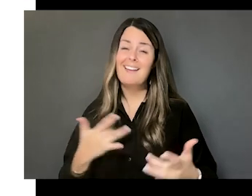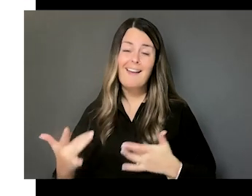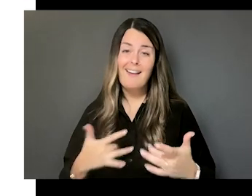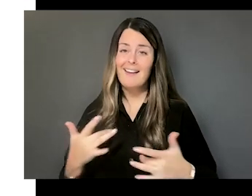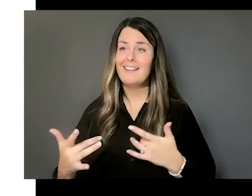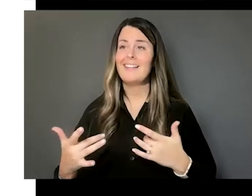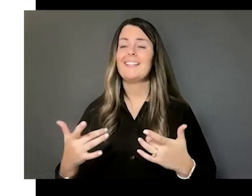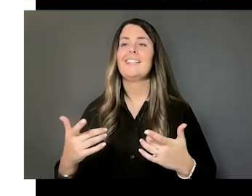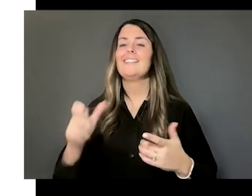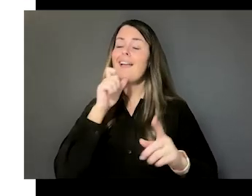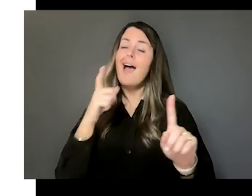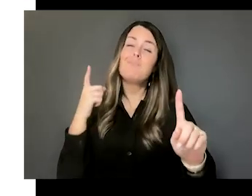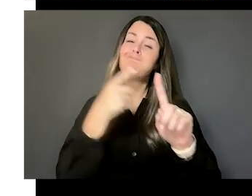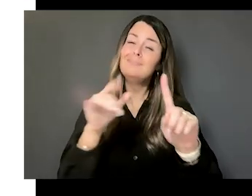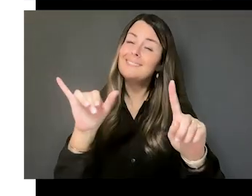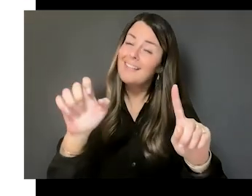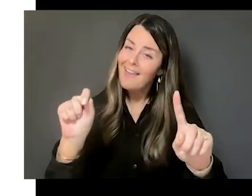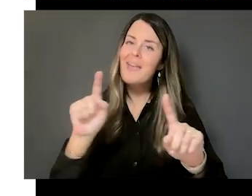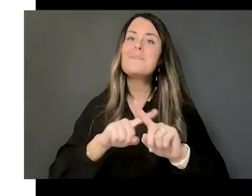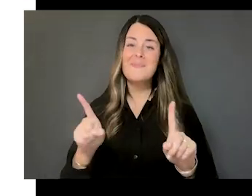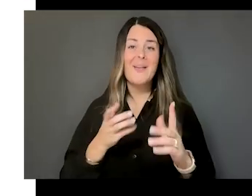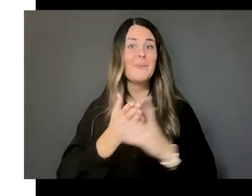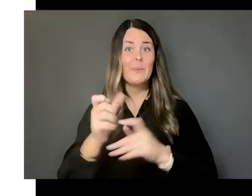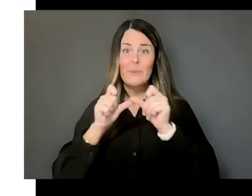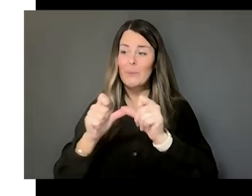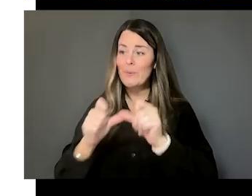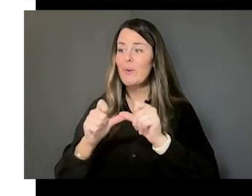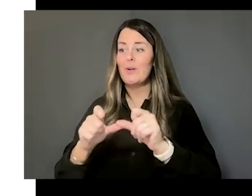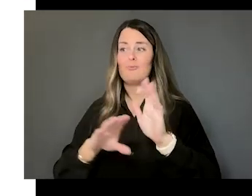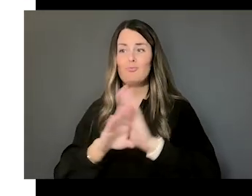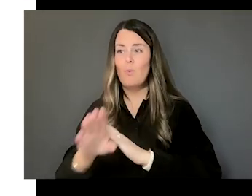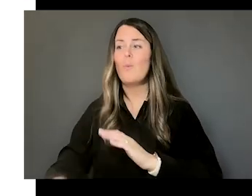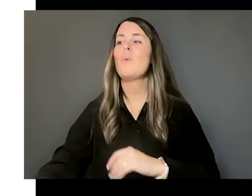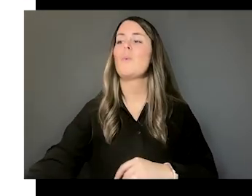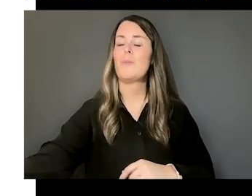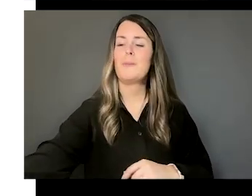We're not there yet, but through this continued growth, we will get there.